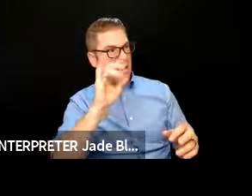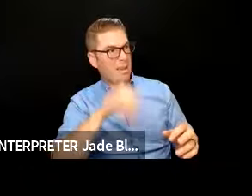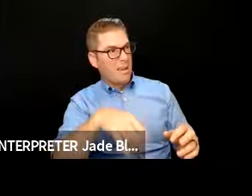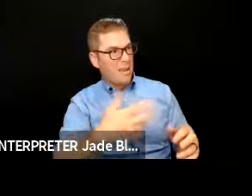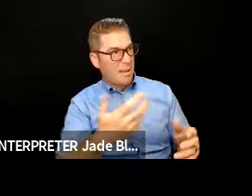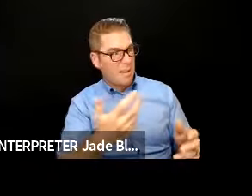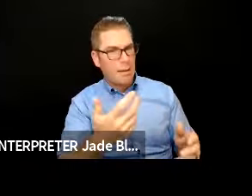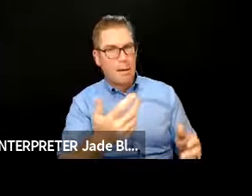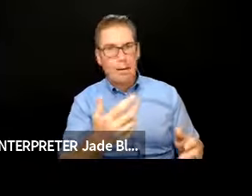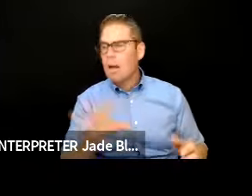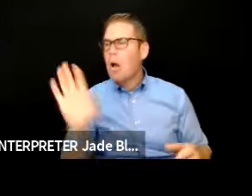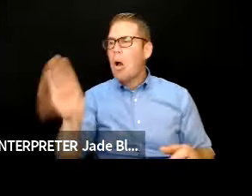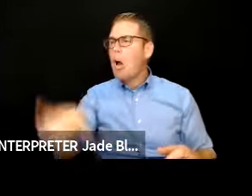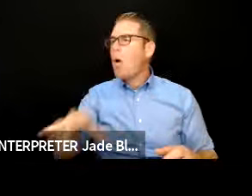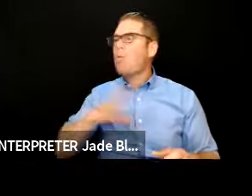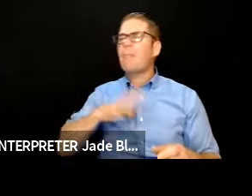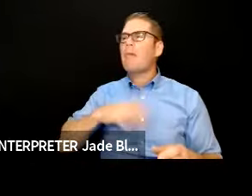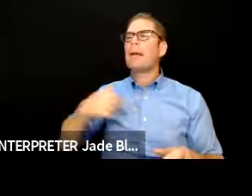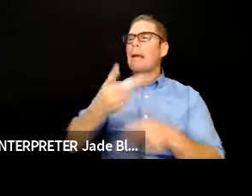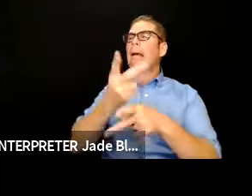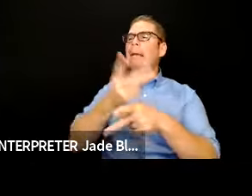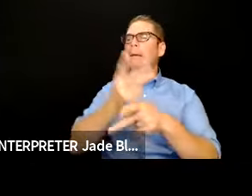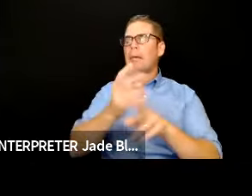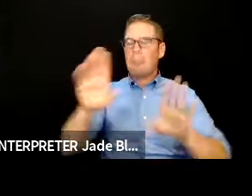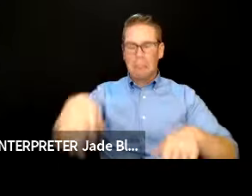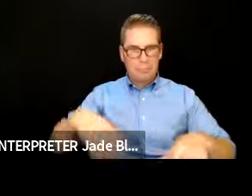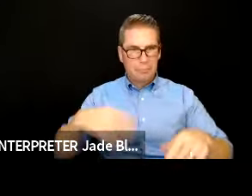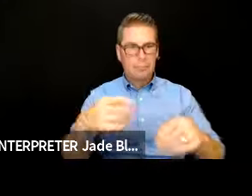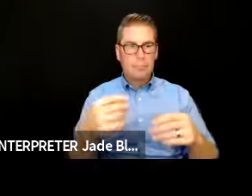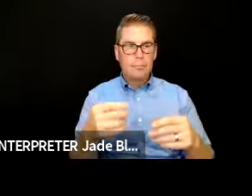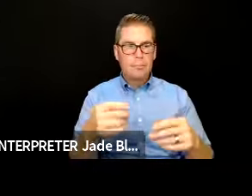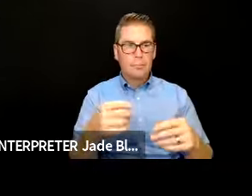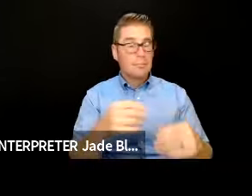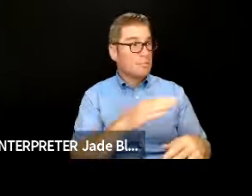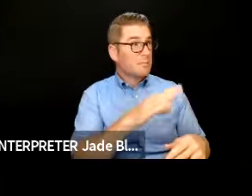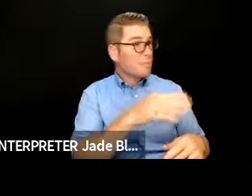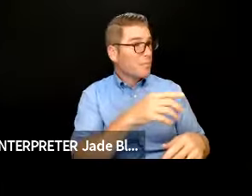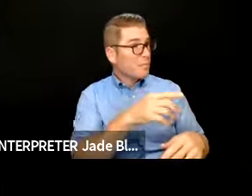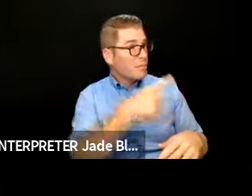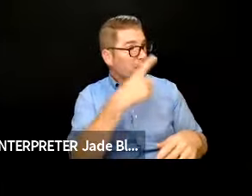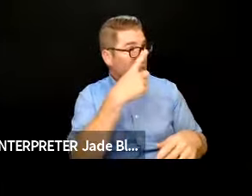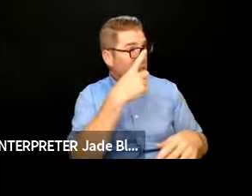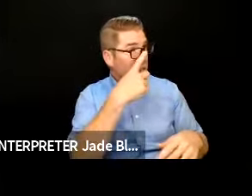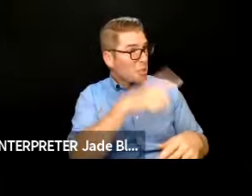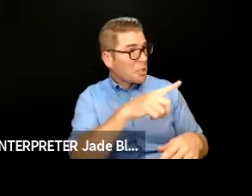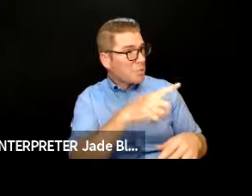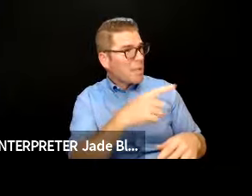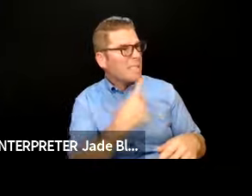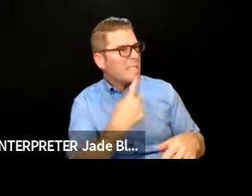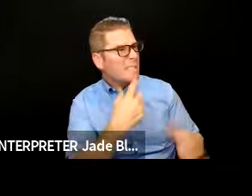I think I only have to because I'm the host. That's okay I'll do it on my end too.